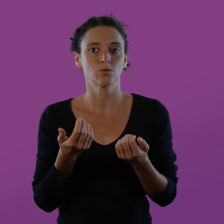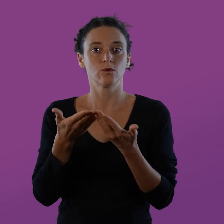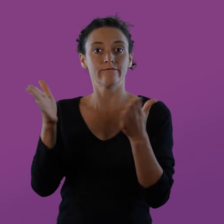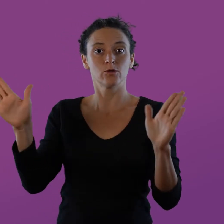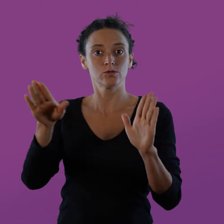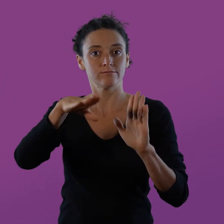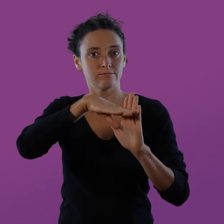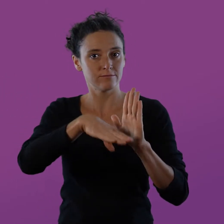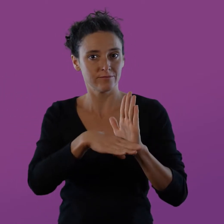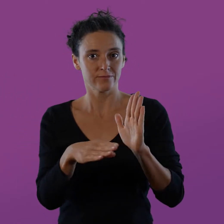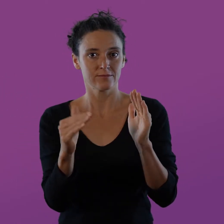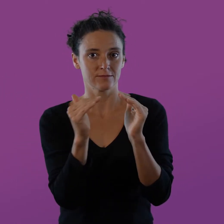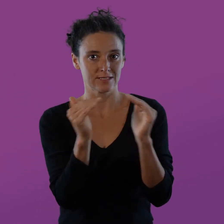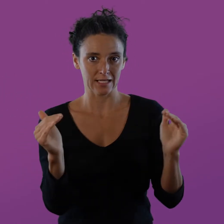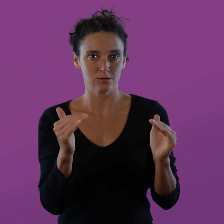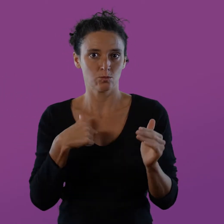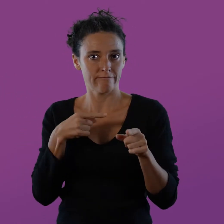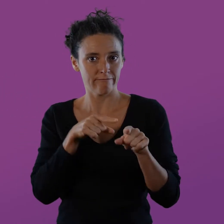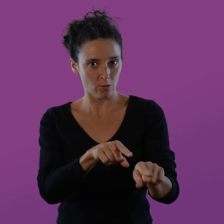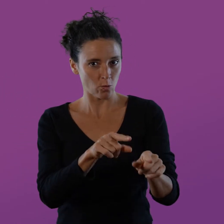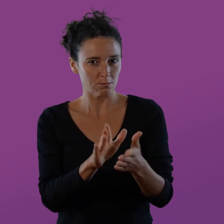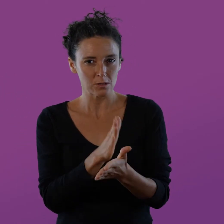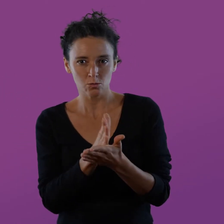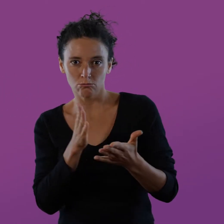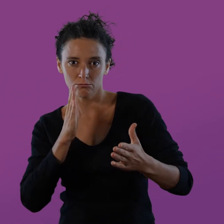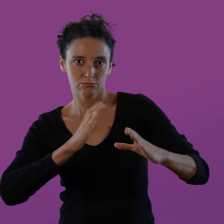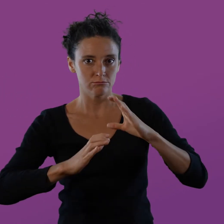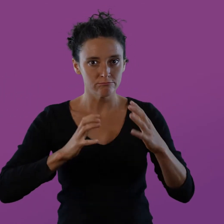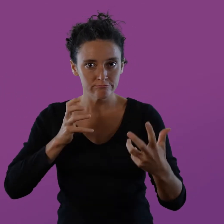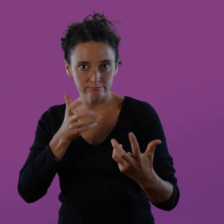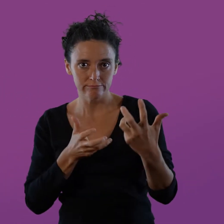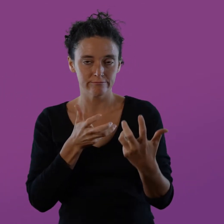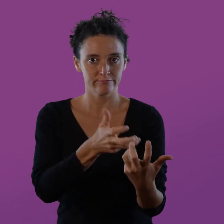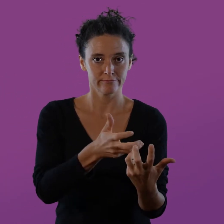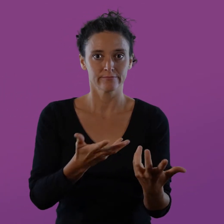considered in the physical environments we use and in the means we use to communicate with people.